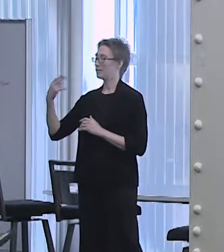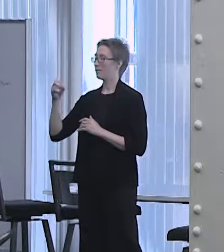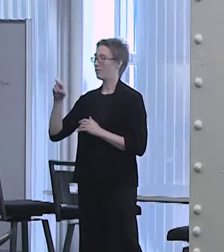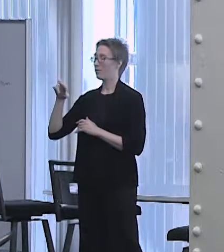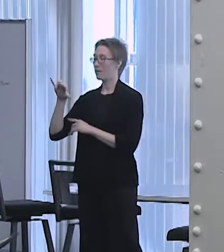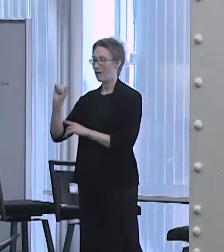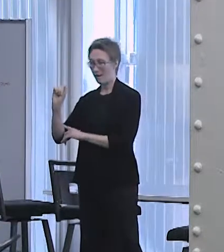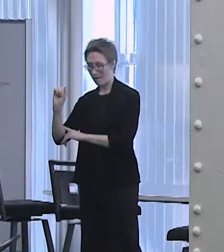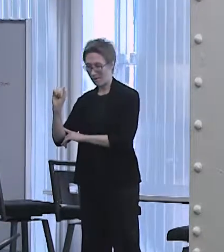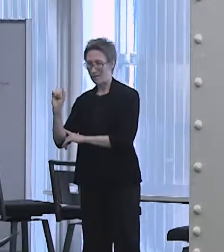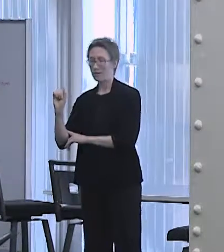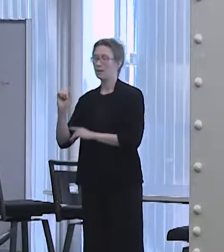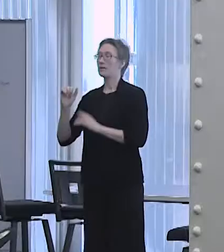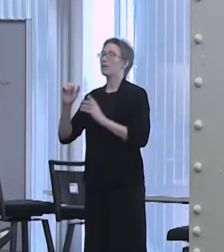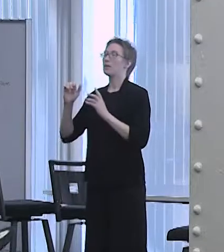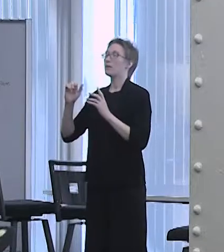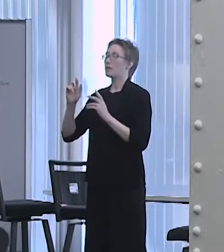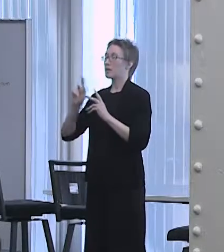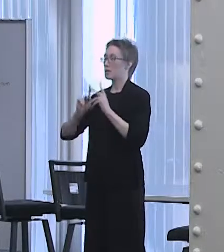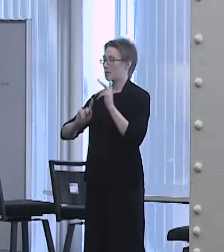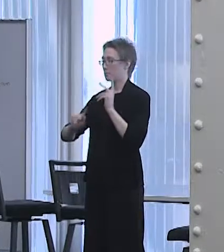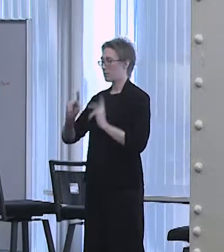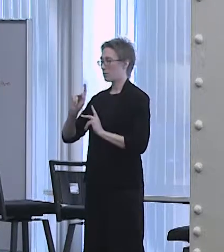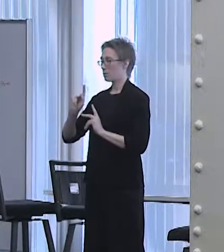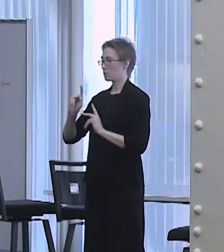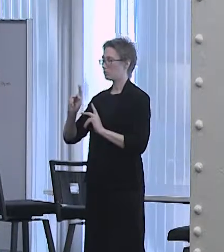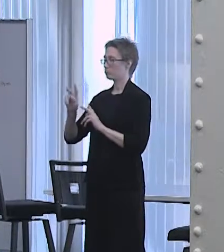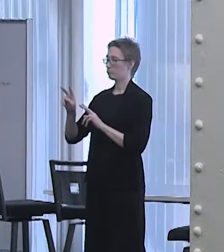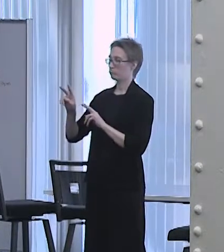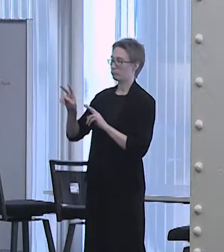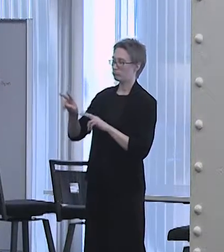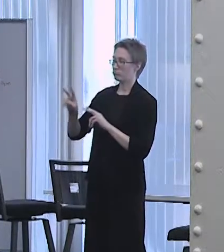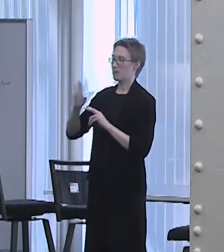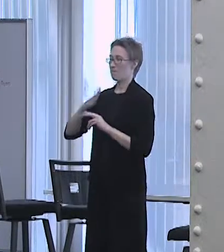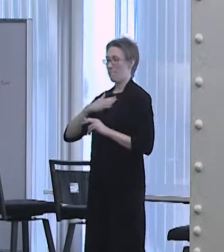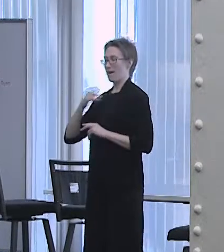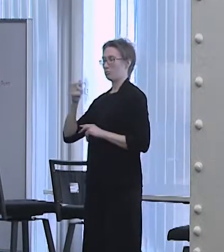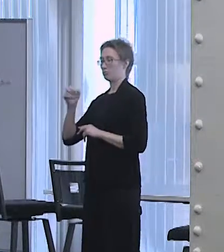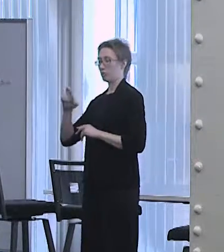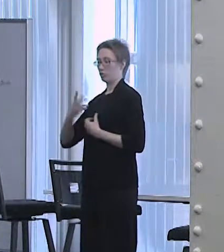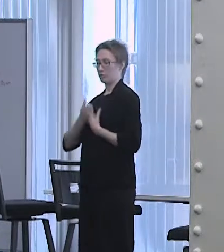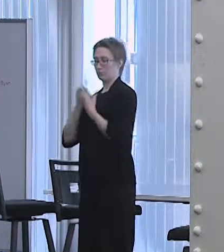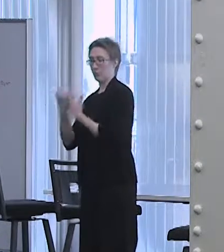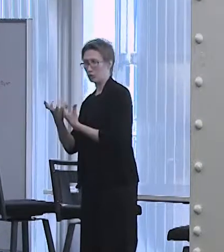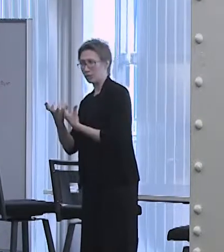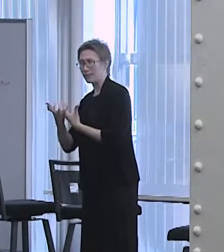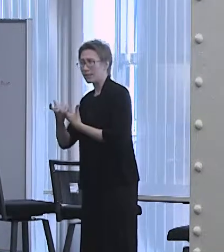how you're perceived by other people or your gender expression, can be really harmful to trans people's mental health.